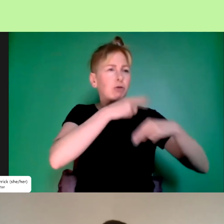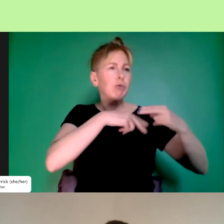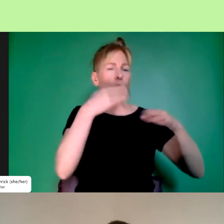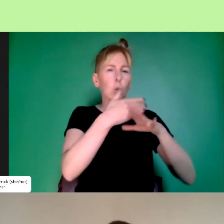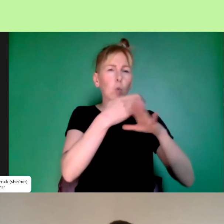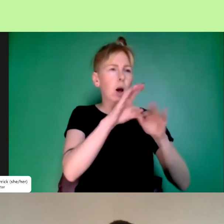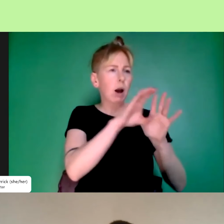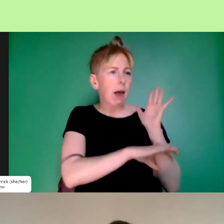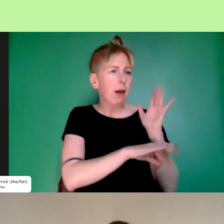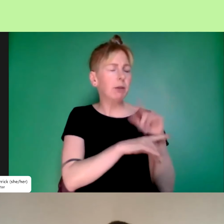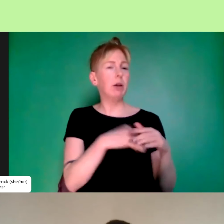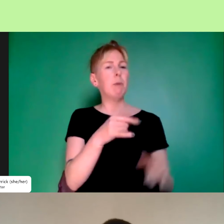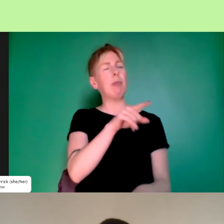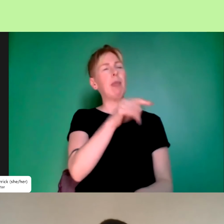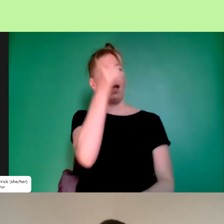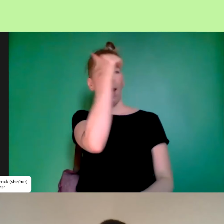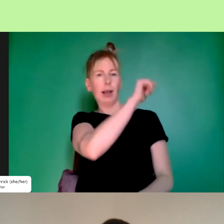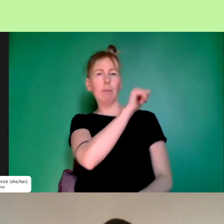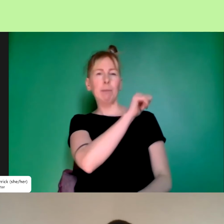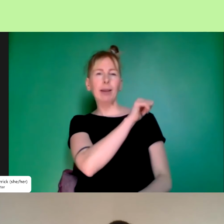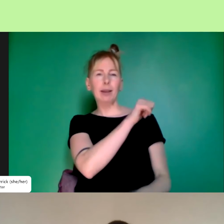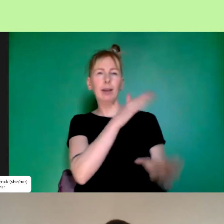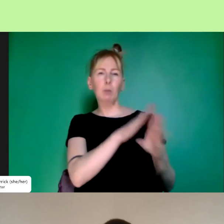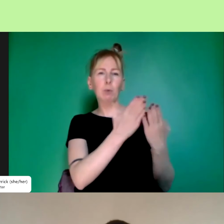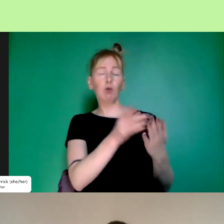academic perspective. But this is like one of those things that comes up every